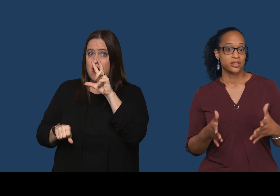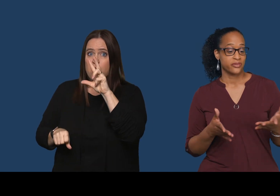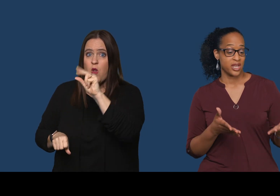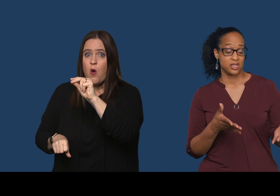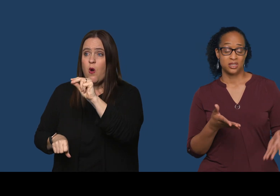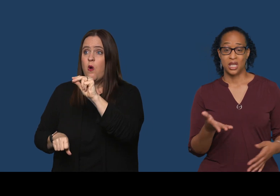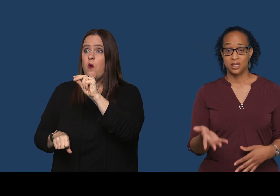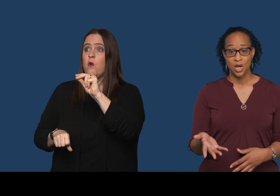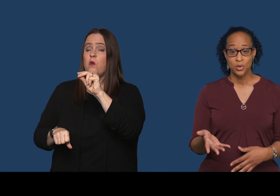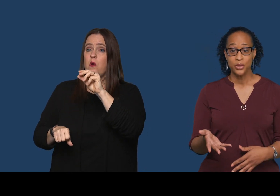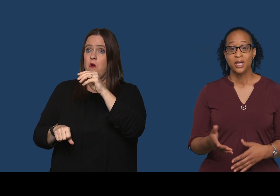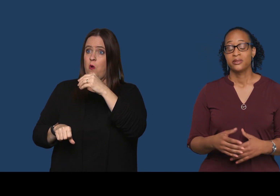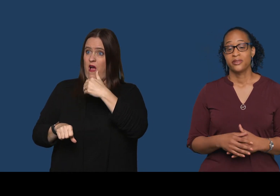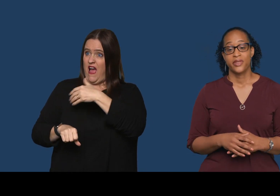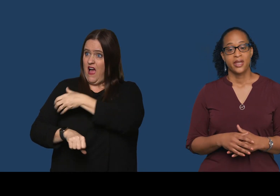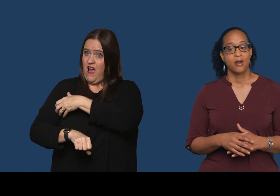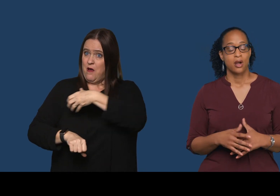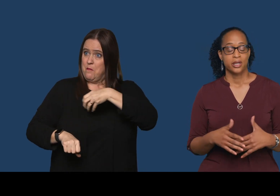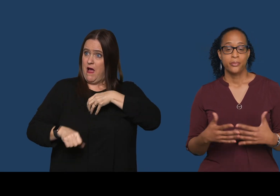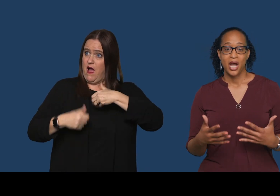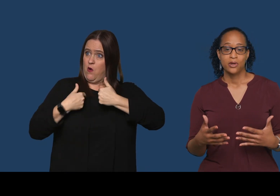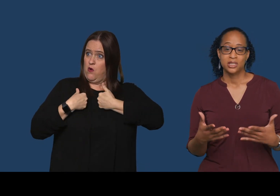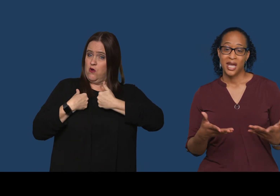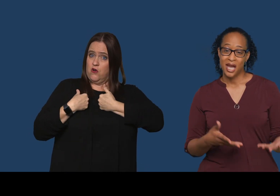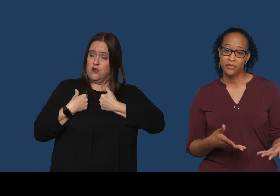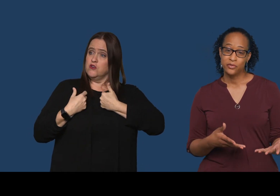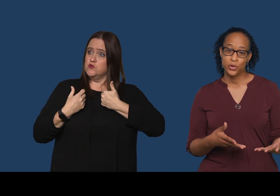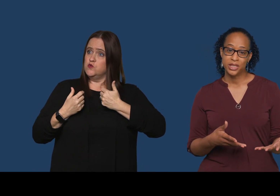that they could say no, that they are empowered to have a voice.